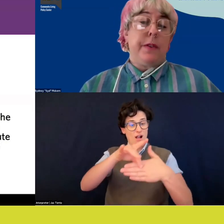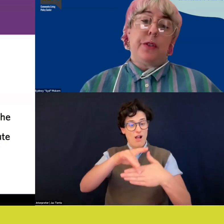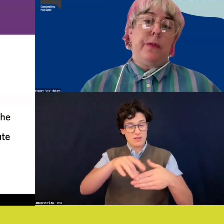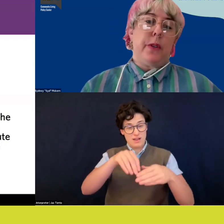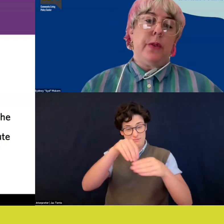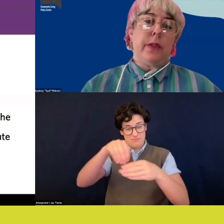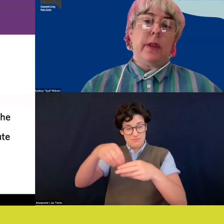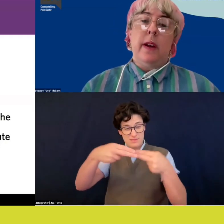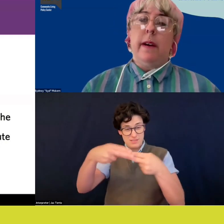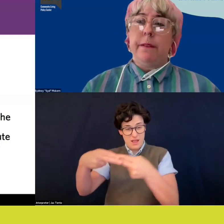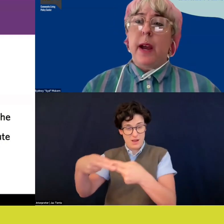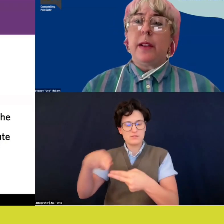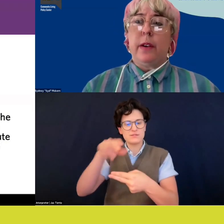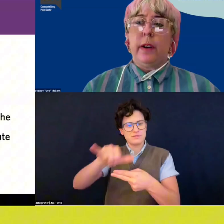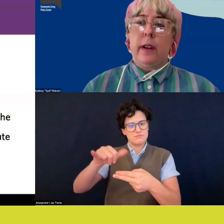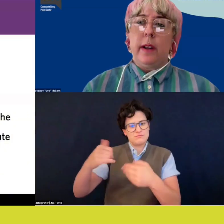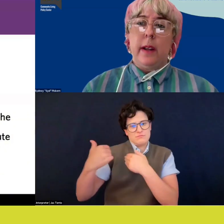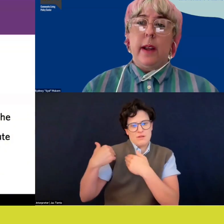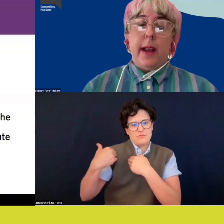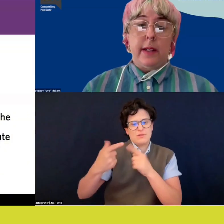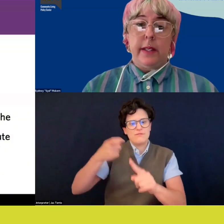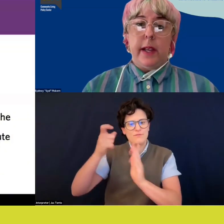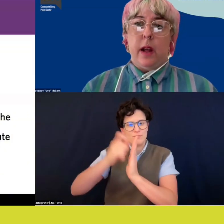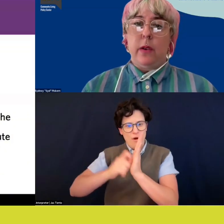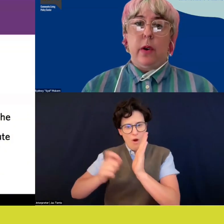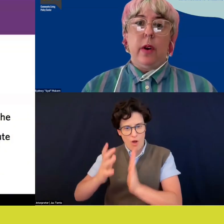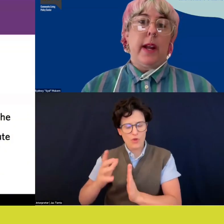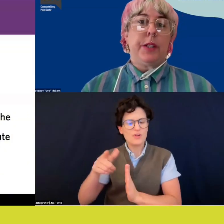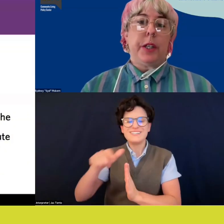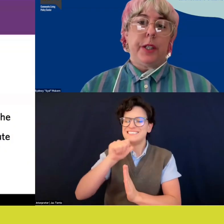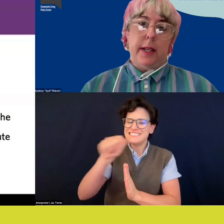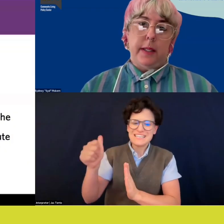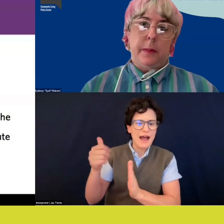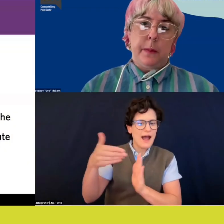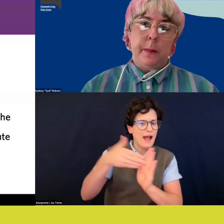the official views of NIDILRR, ACL, or HHS.